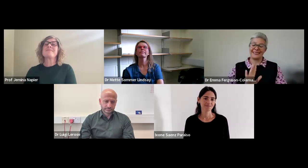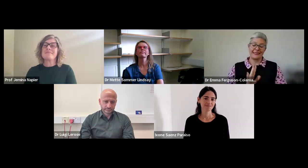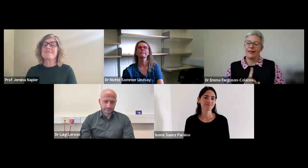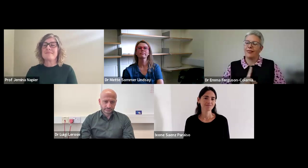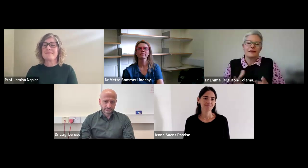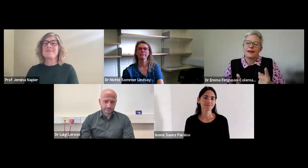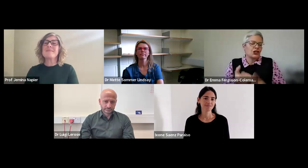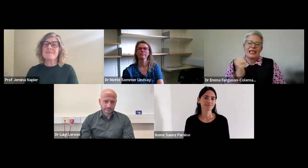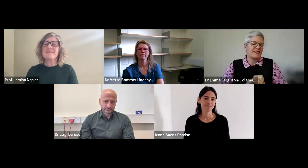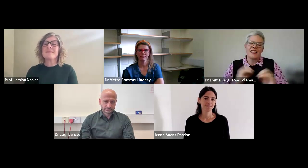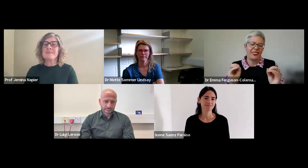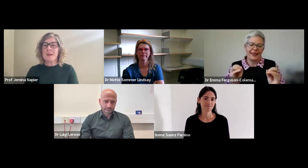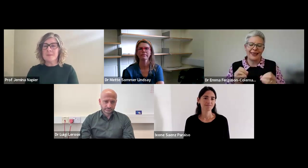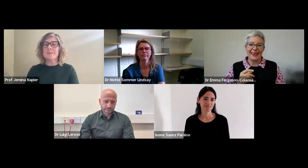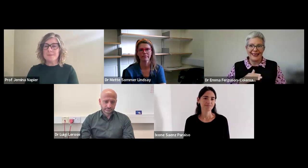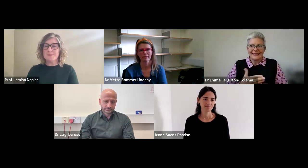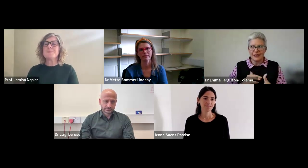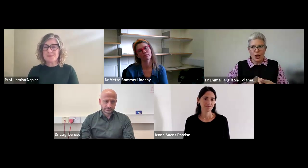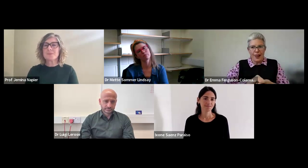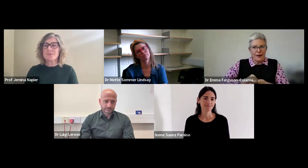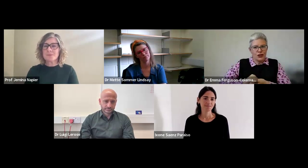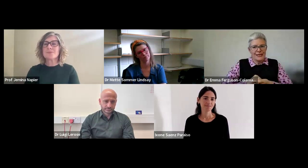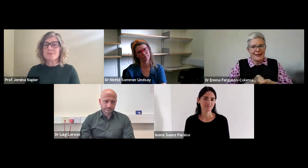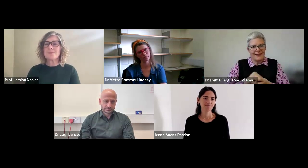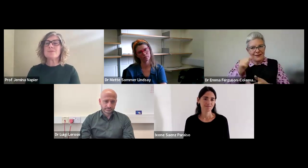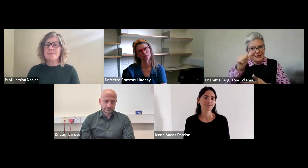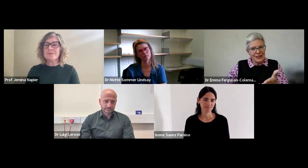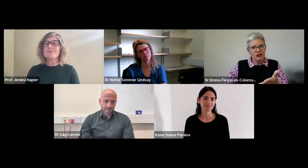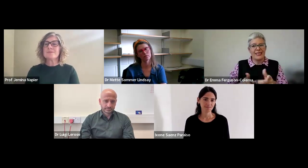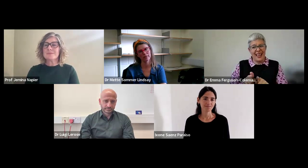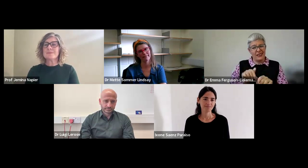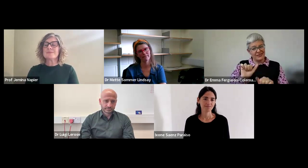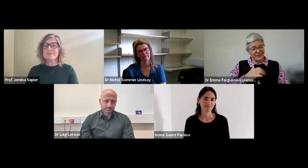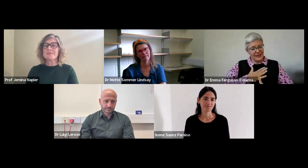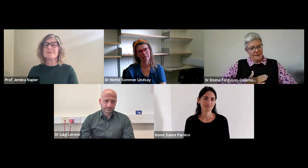"I know everything and you have no idea how to sign the words that I need you to sign". It's